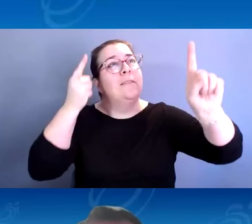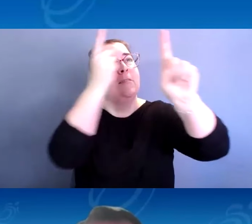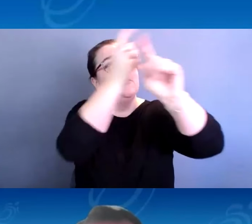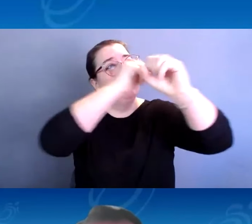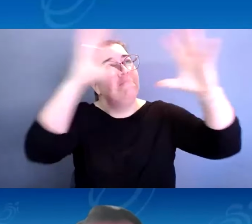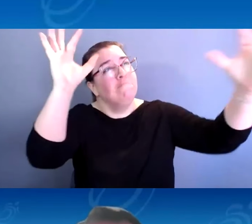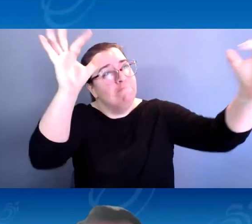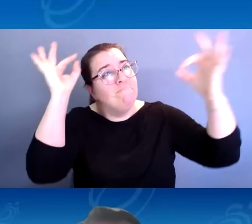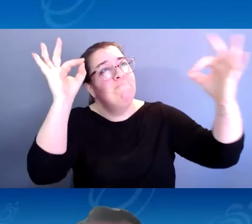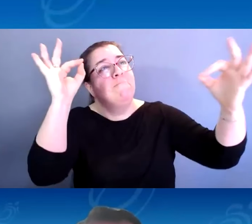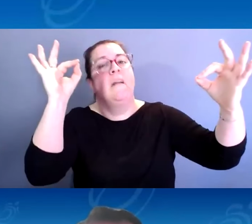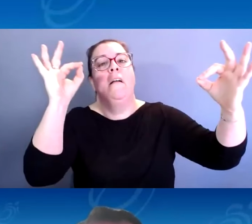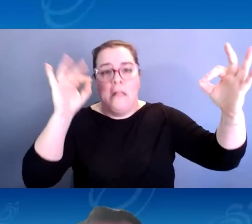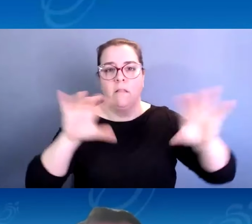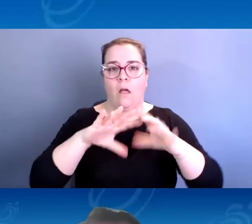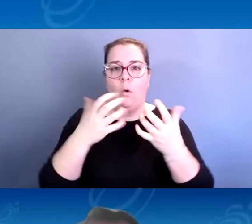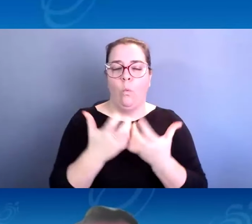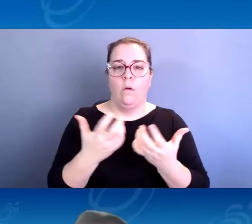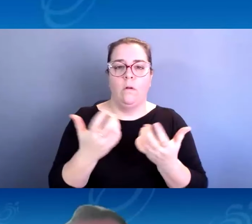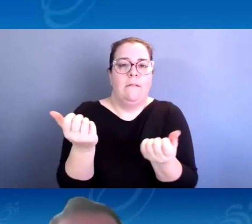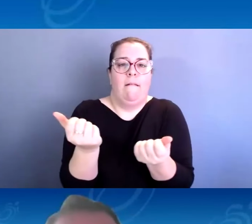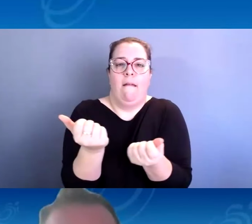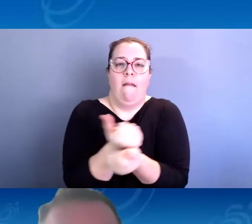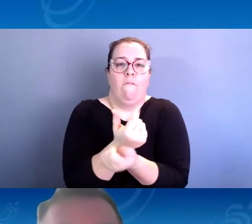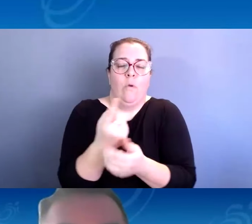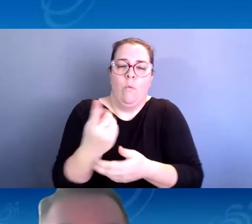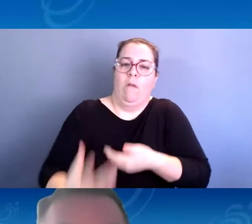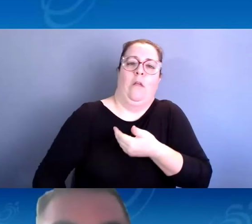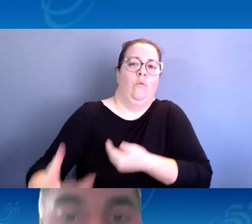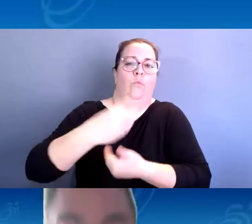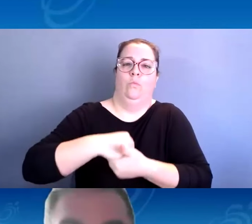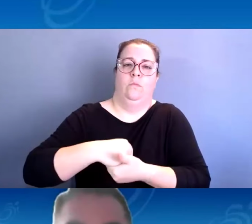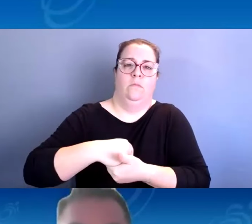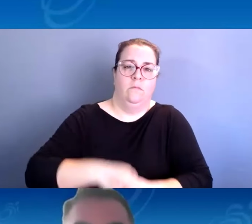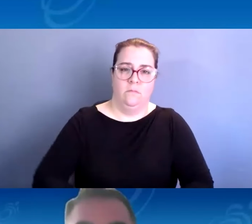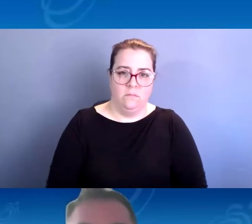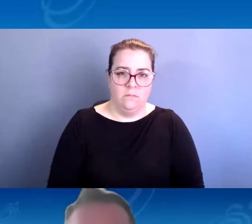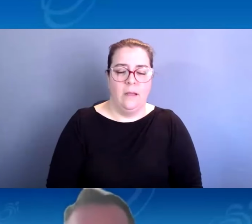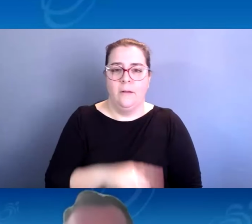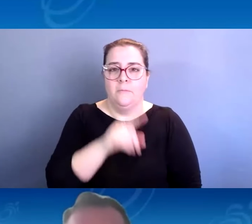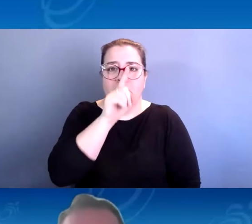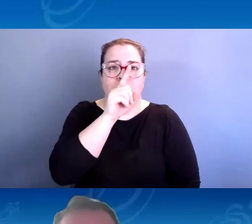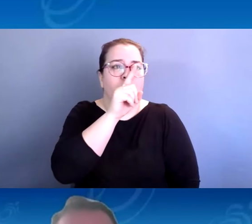That's the world where we we don't think about the mythical average human being,